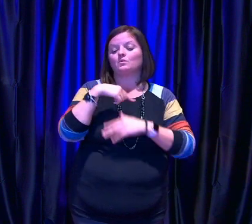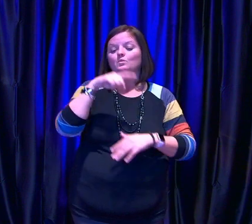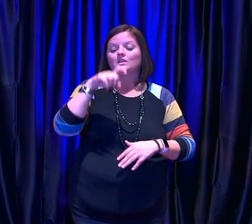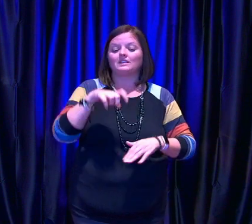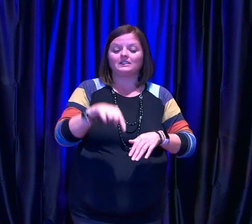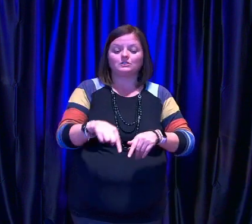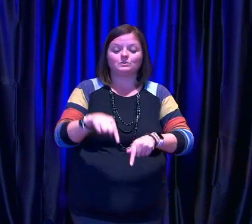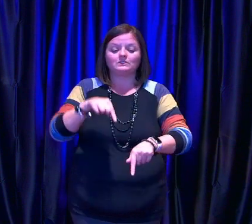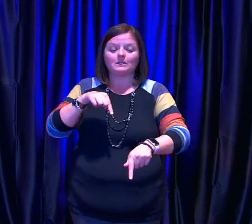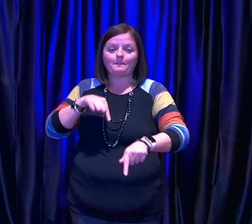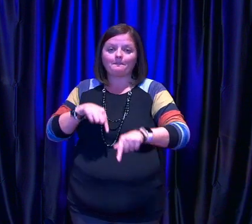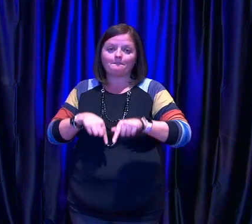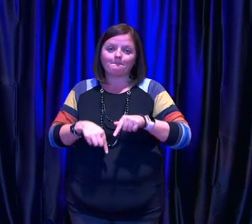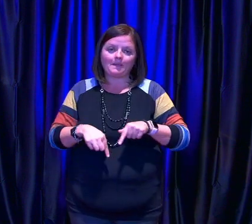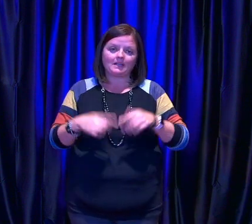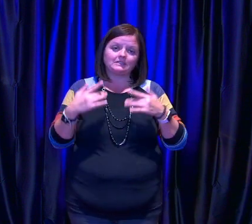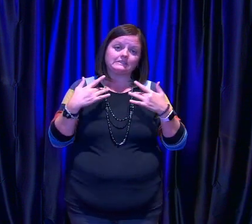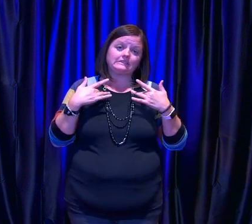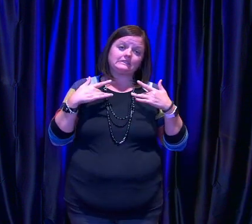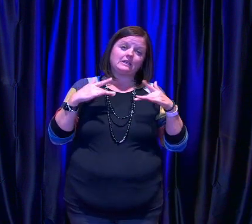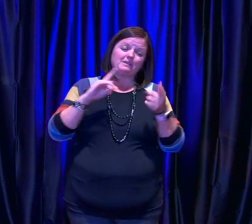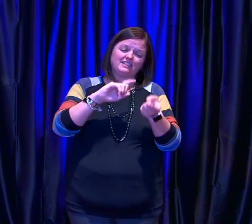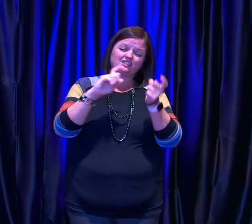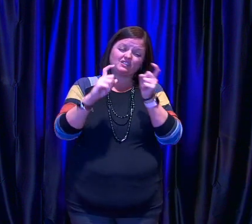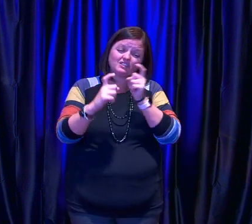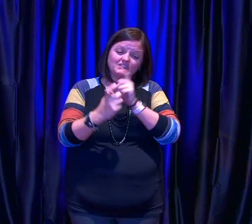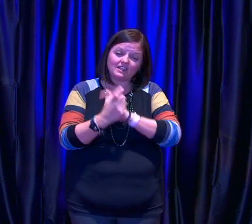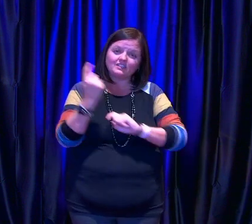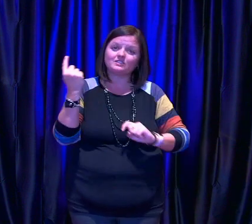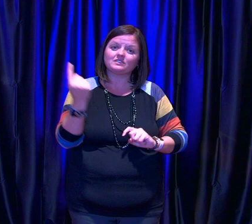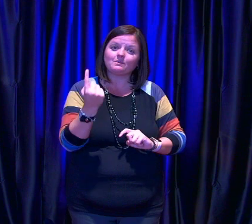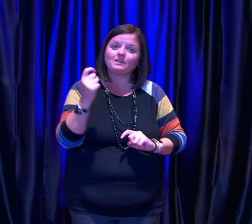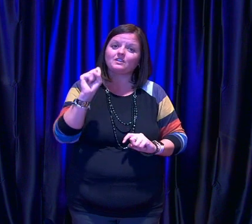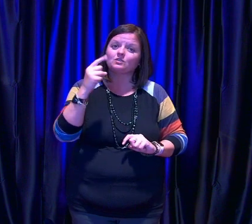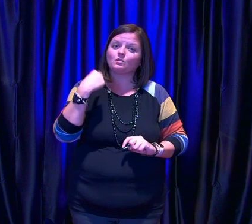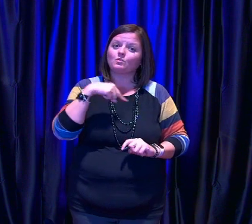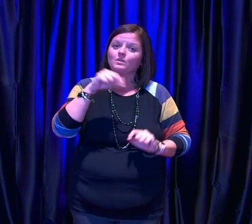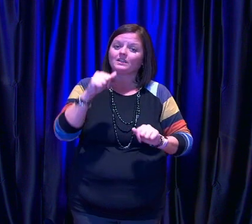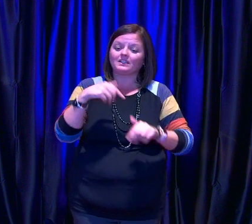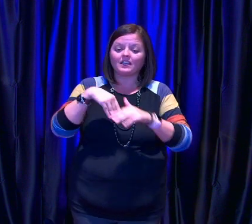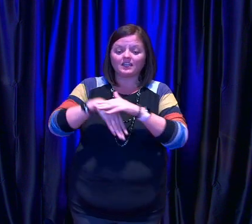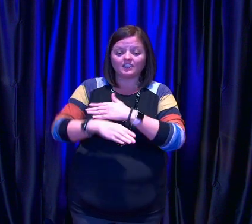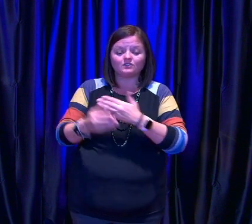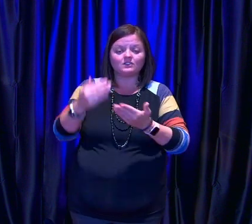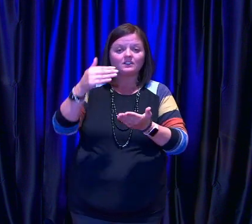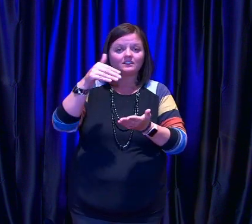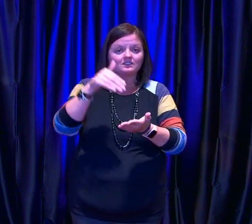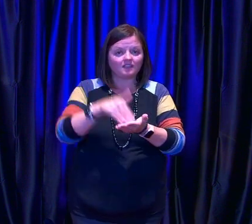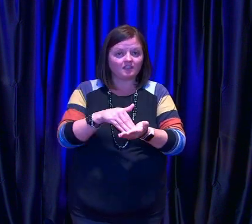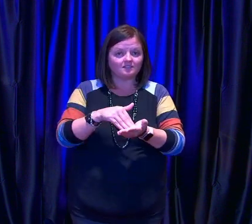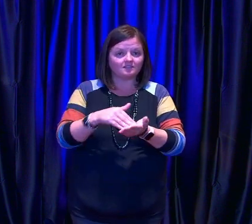we need to change something so that we can enter again the rest